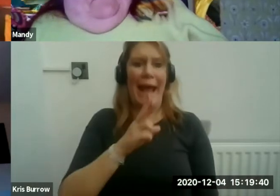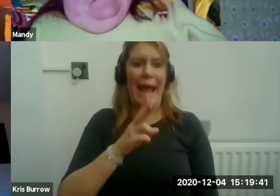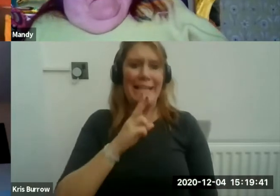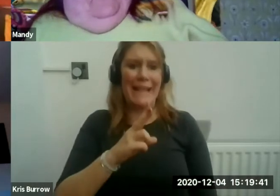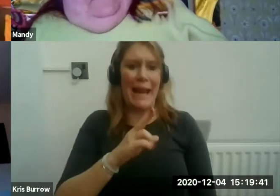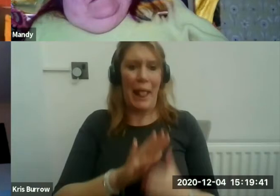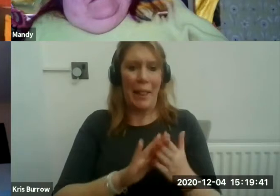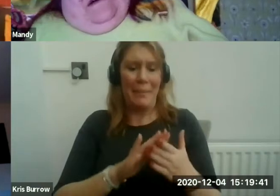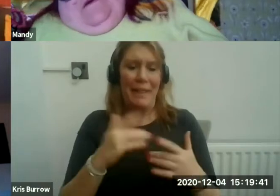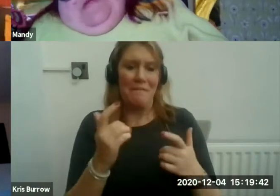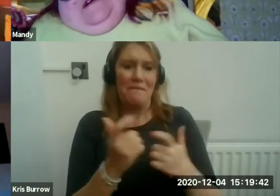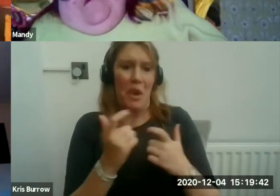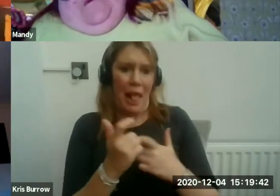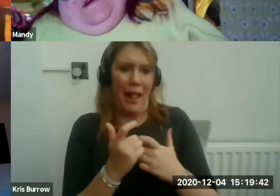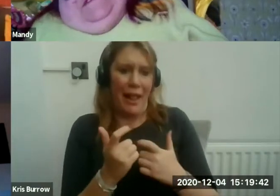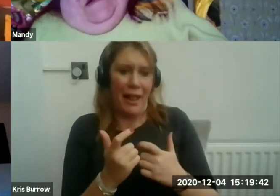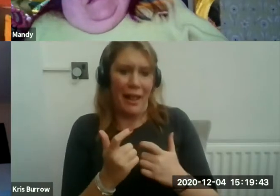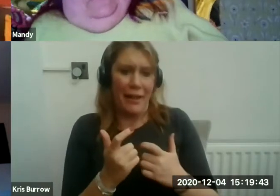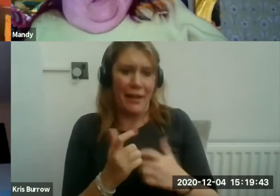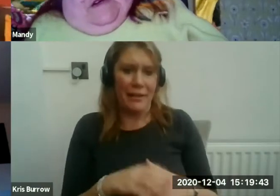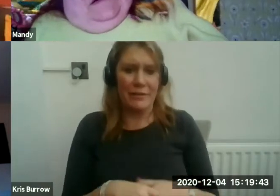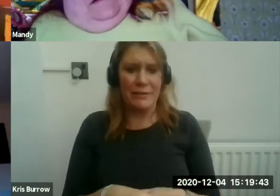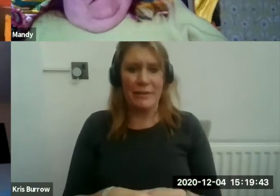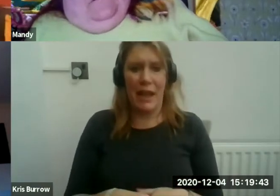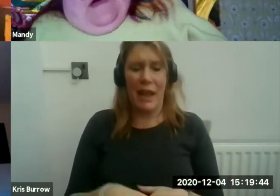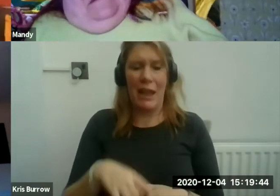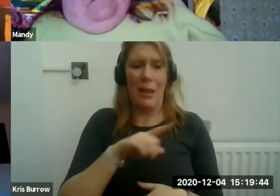was. And then the weird thing was we